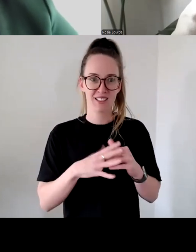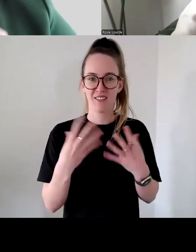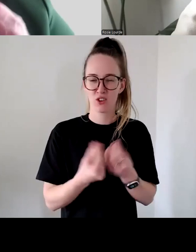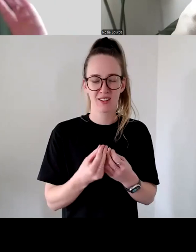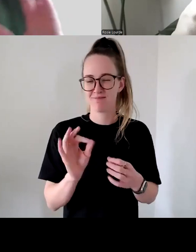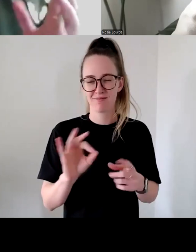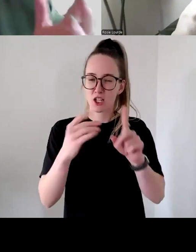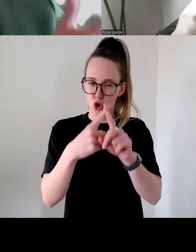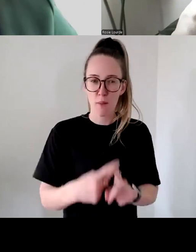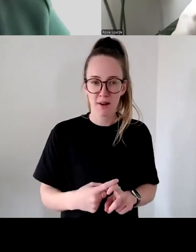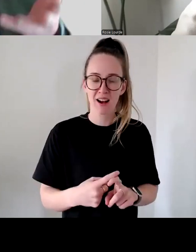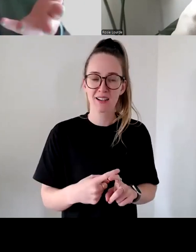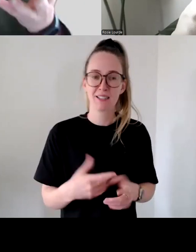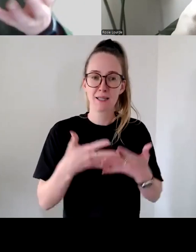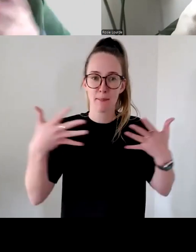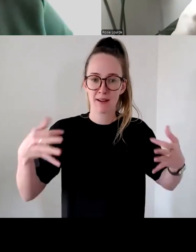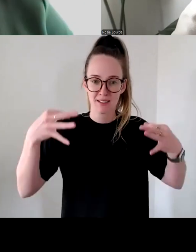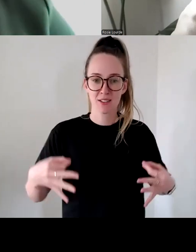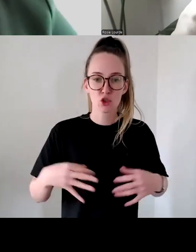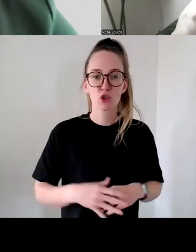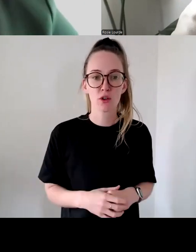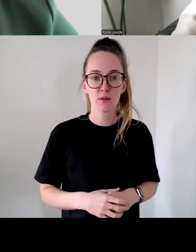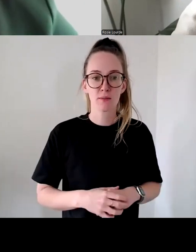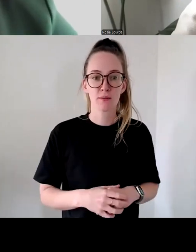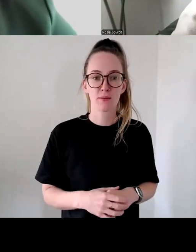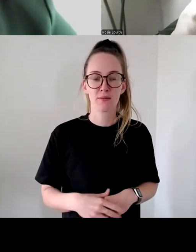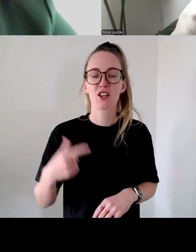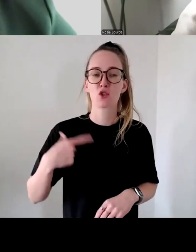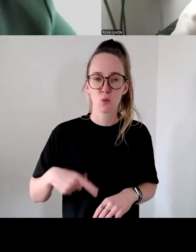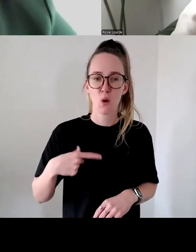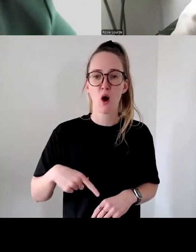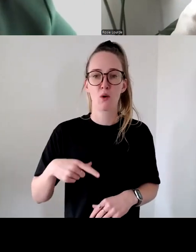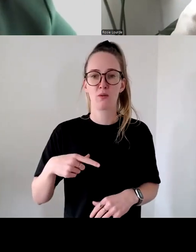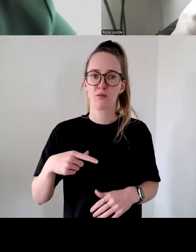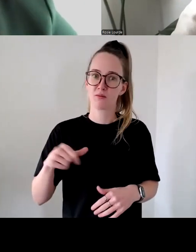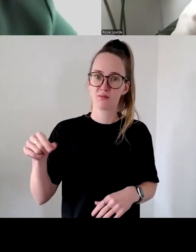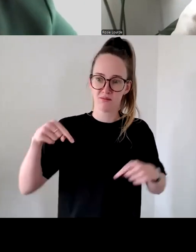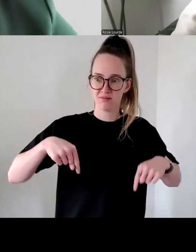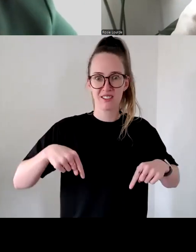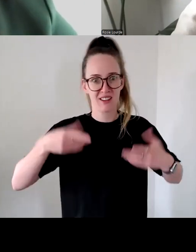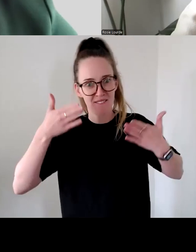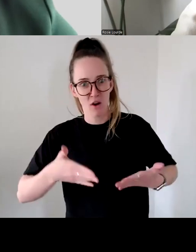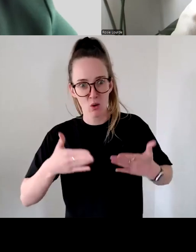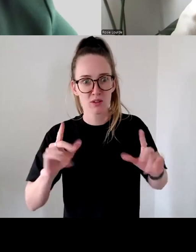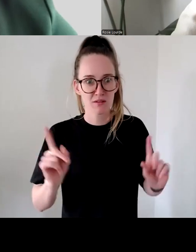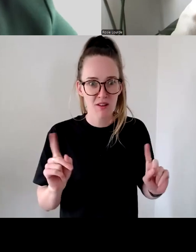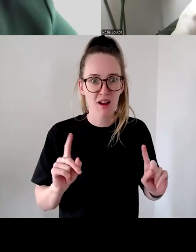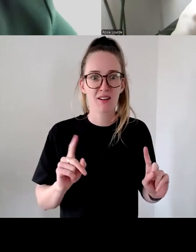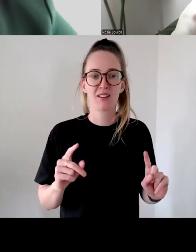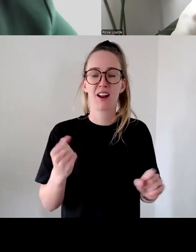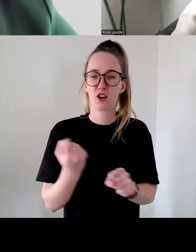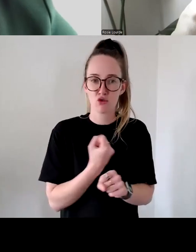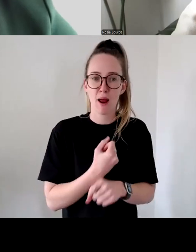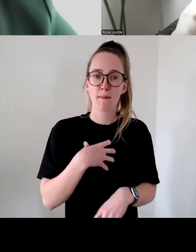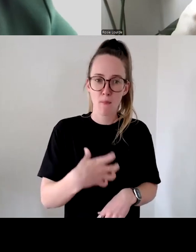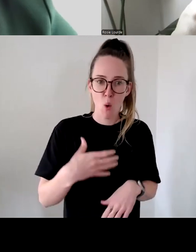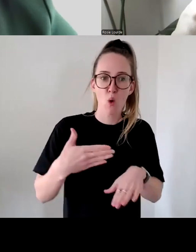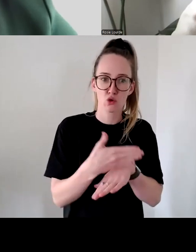is why knew the whole sector up is important. And why creating more job opportunities, so there are